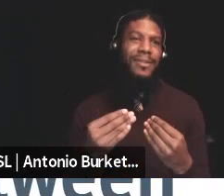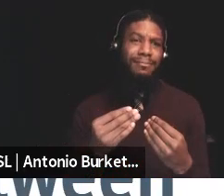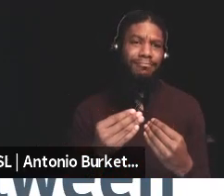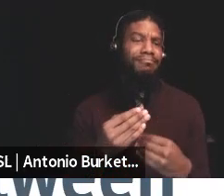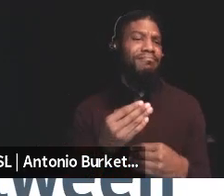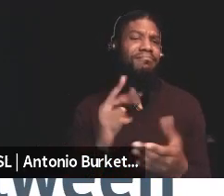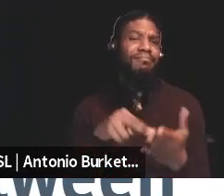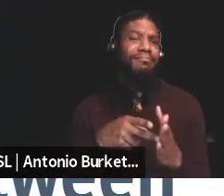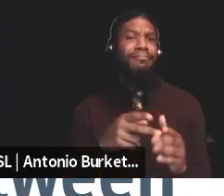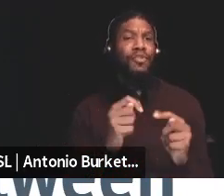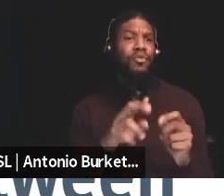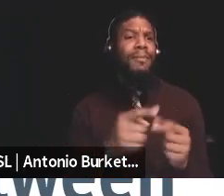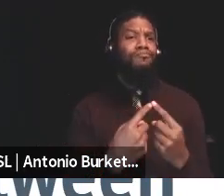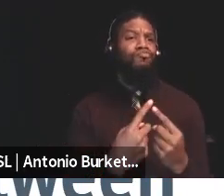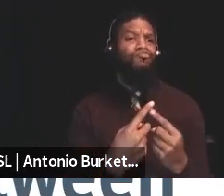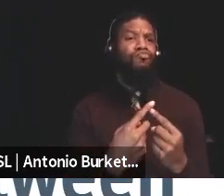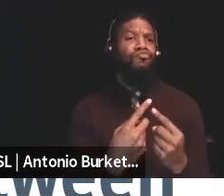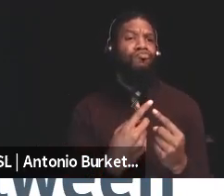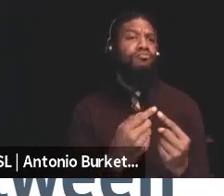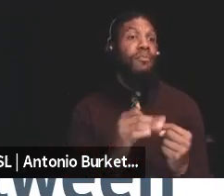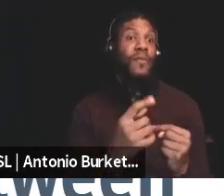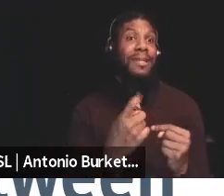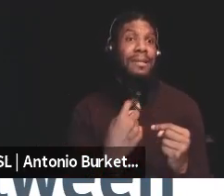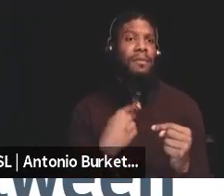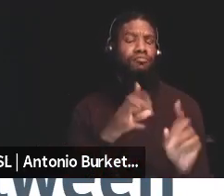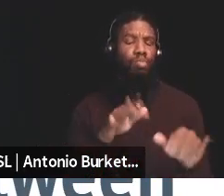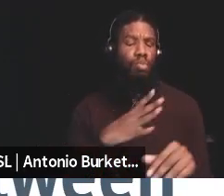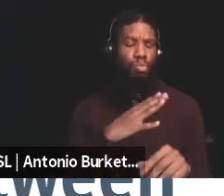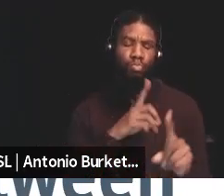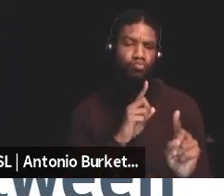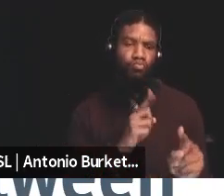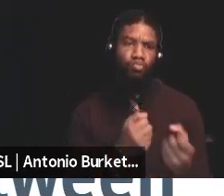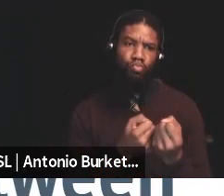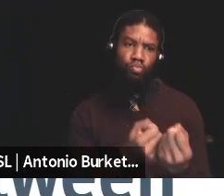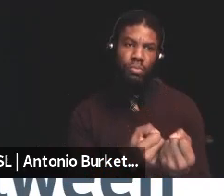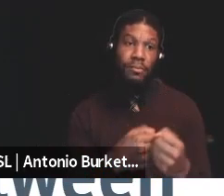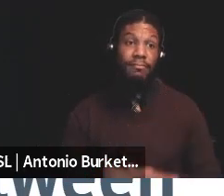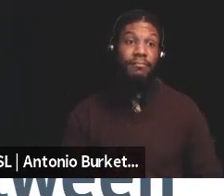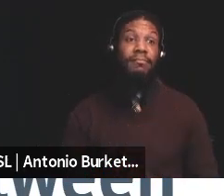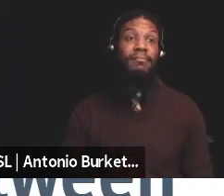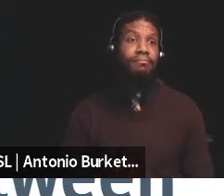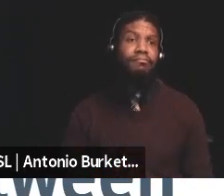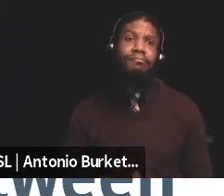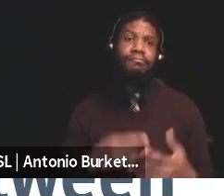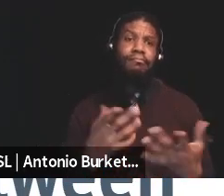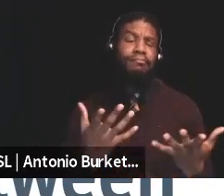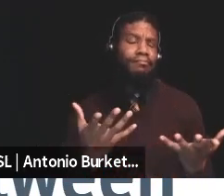to respond and be there when I need it. Similarly, I know that I can count on them to respond during